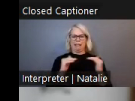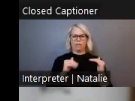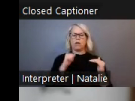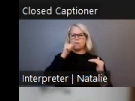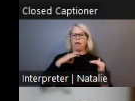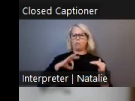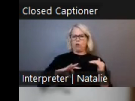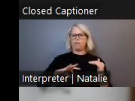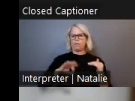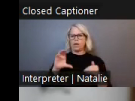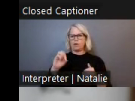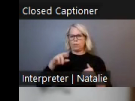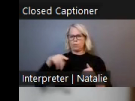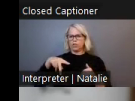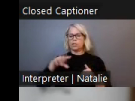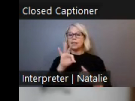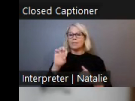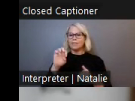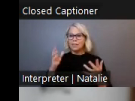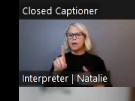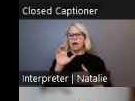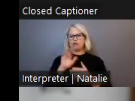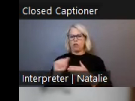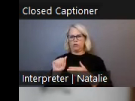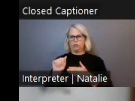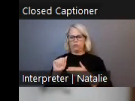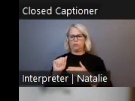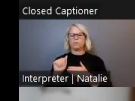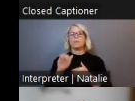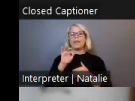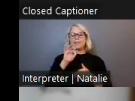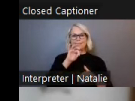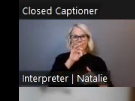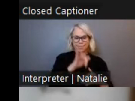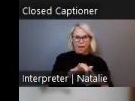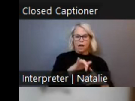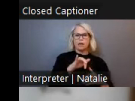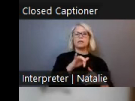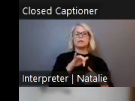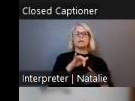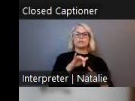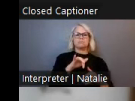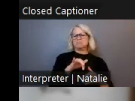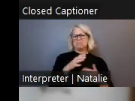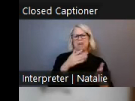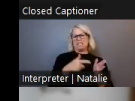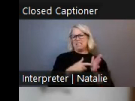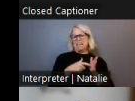paid the fee for that is $100. It will take you not more than 20 minutes to do.